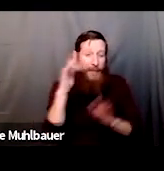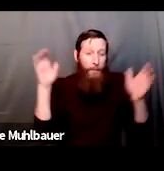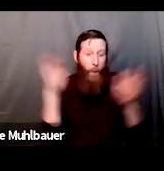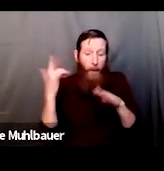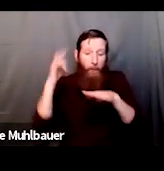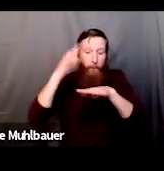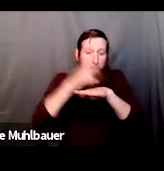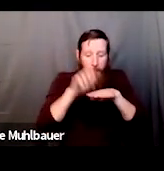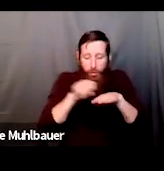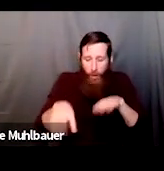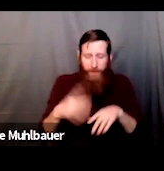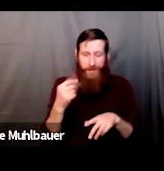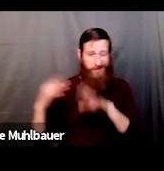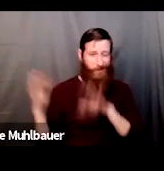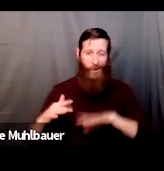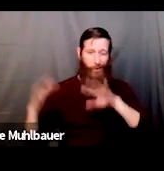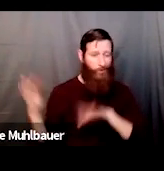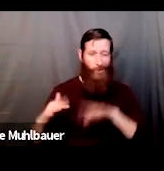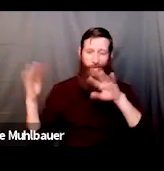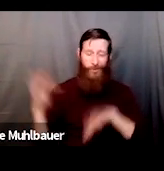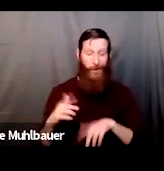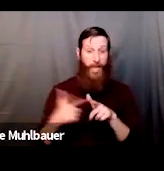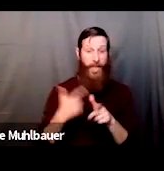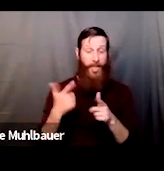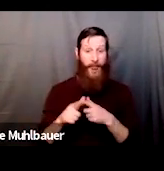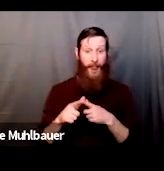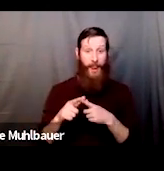and it was snowing and snowing and snowing, and all of a sudden, it switched to rain.